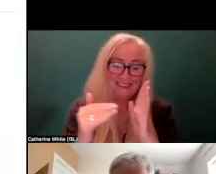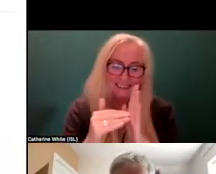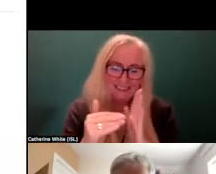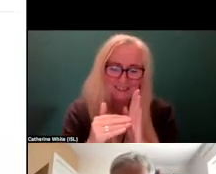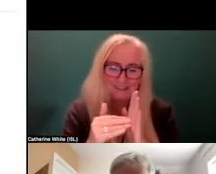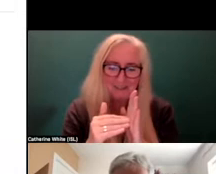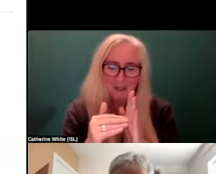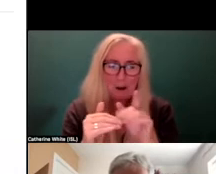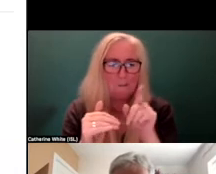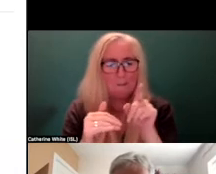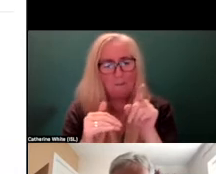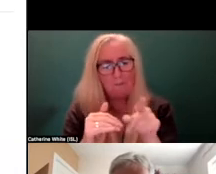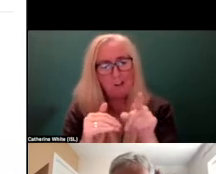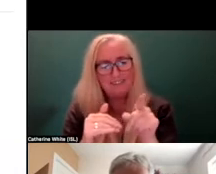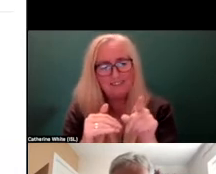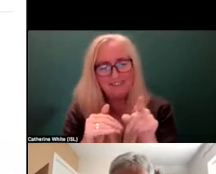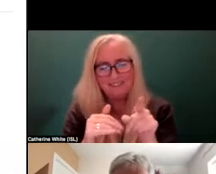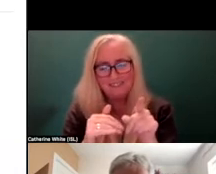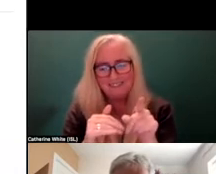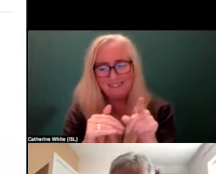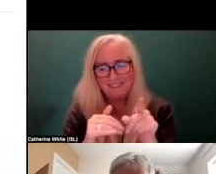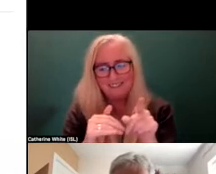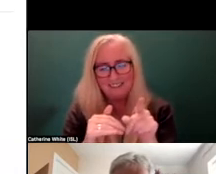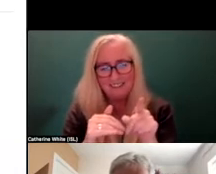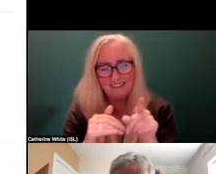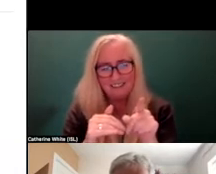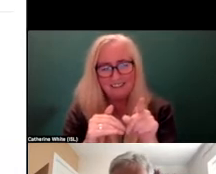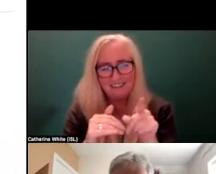but they animate me, I suppose from a view of kind of